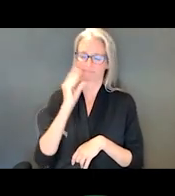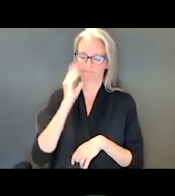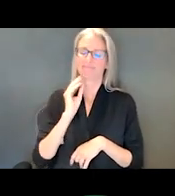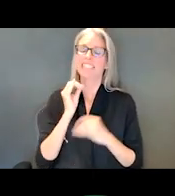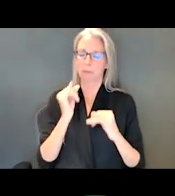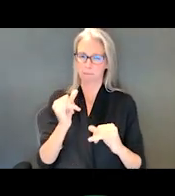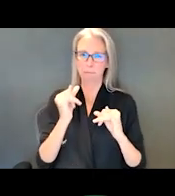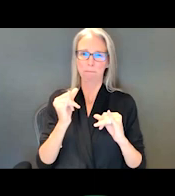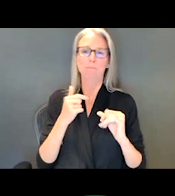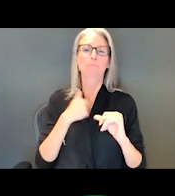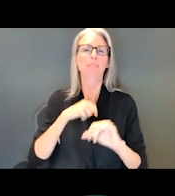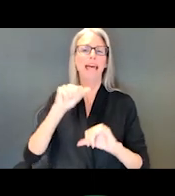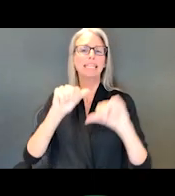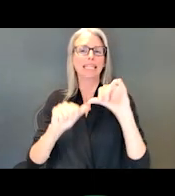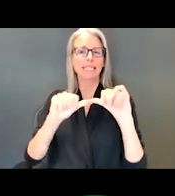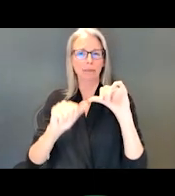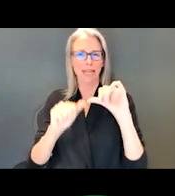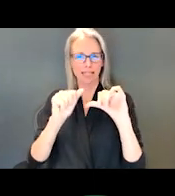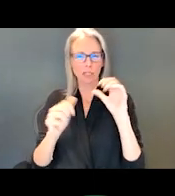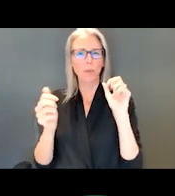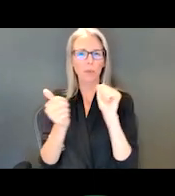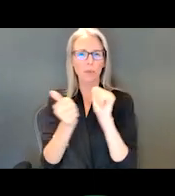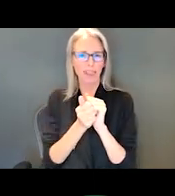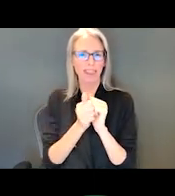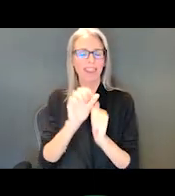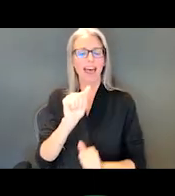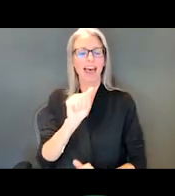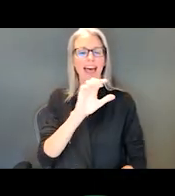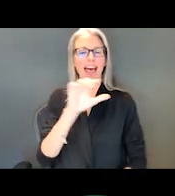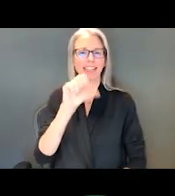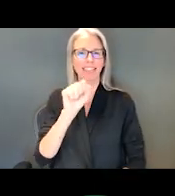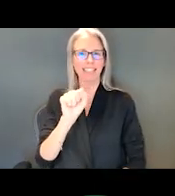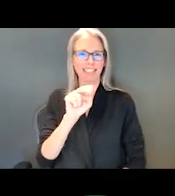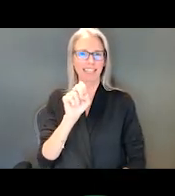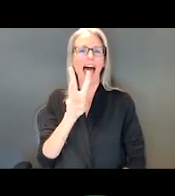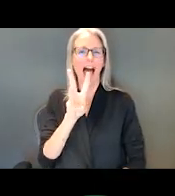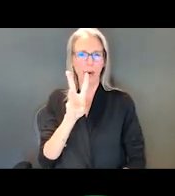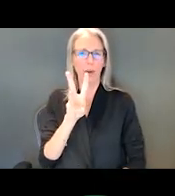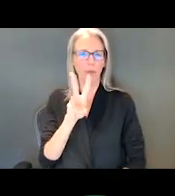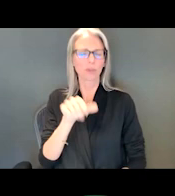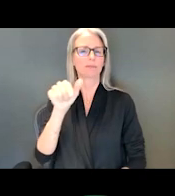So it's definitely something that we should be working on. Number 9. Including accessibility